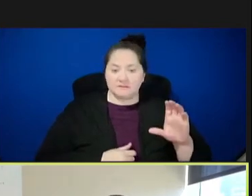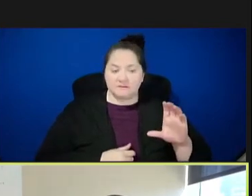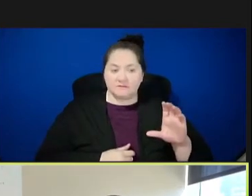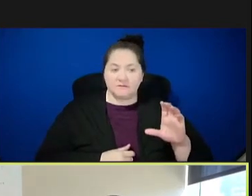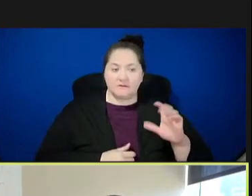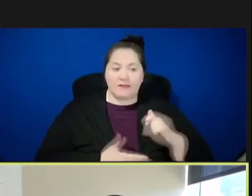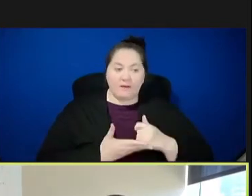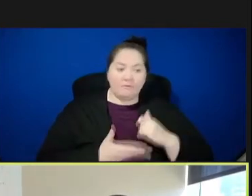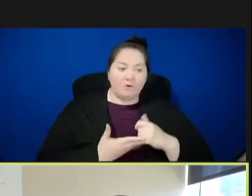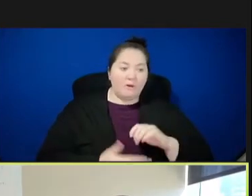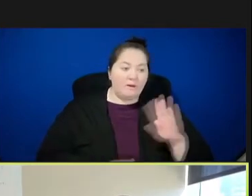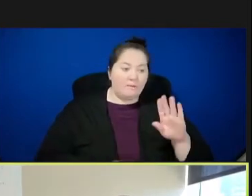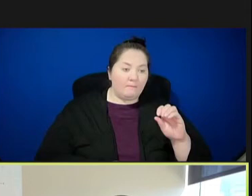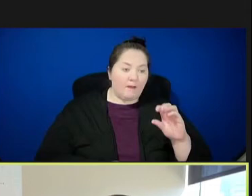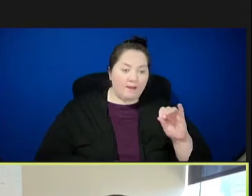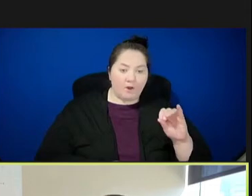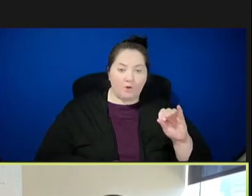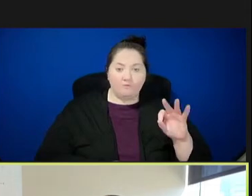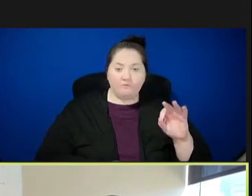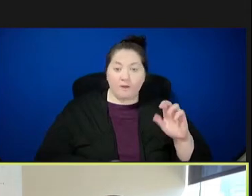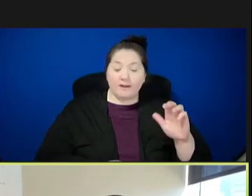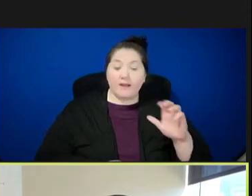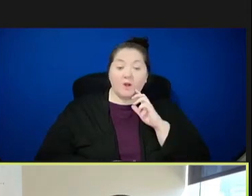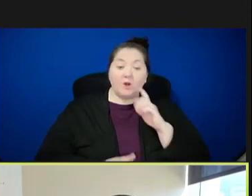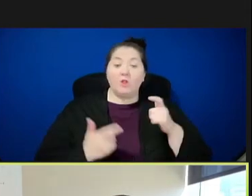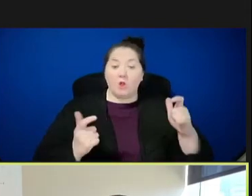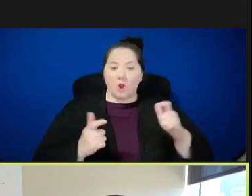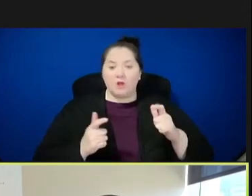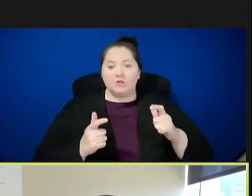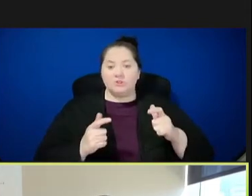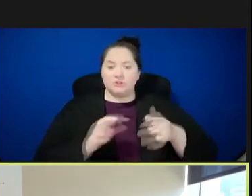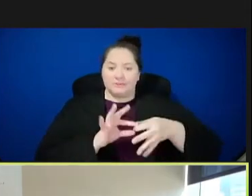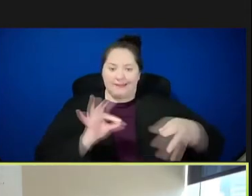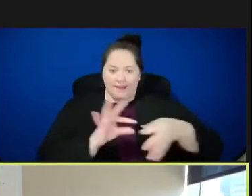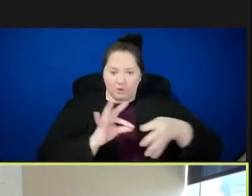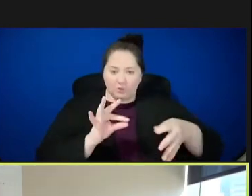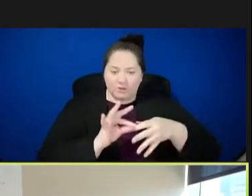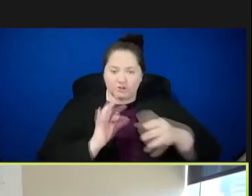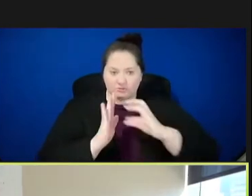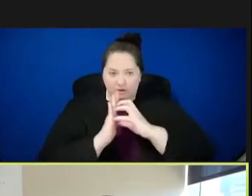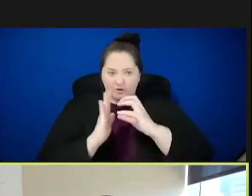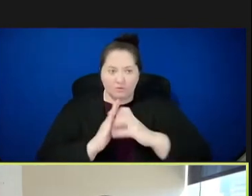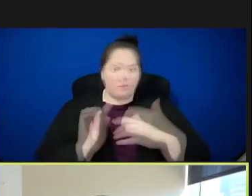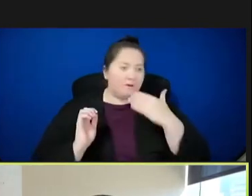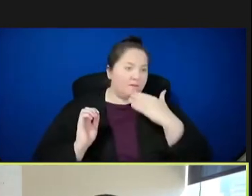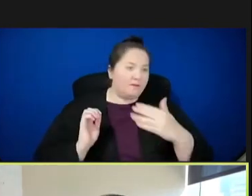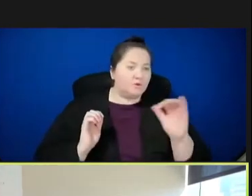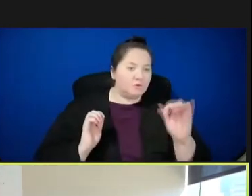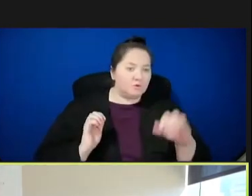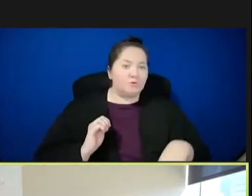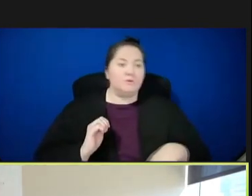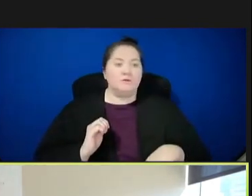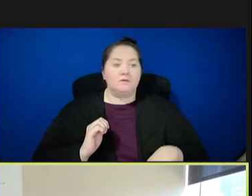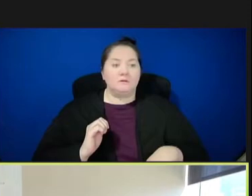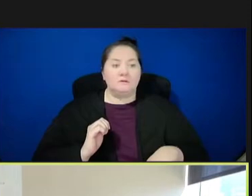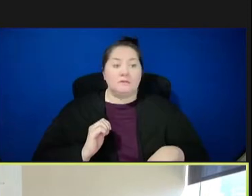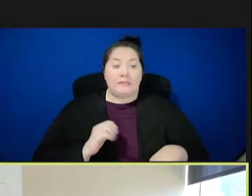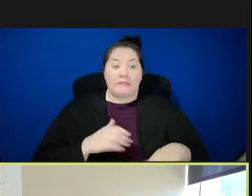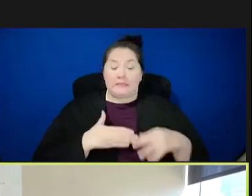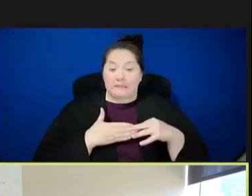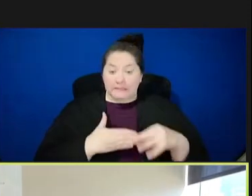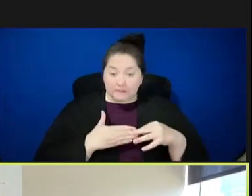and some of the large language model that you see. And finally, I'd like to thank the team leaders of